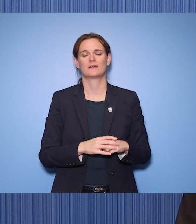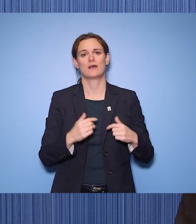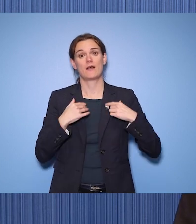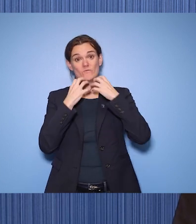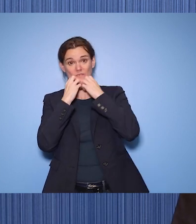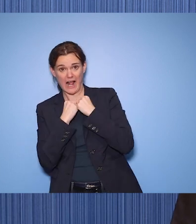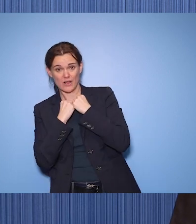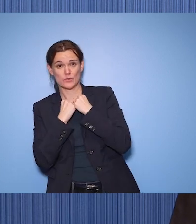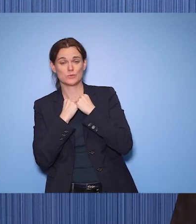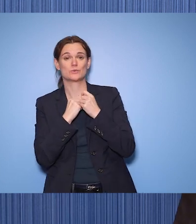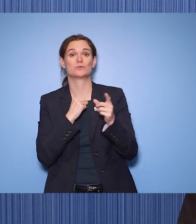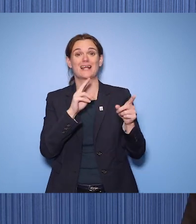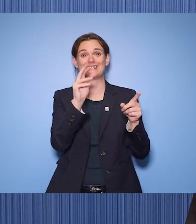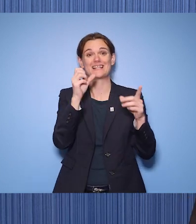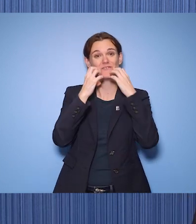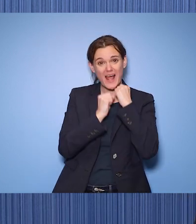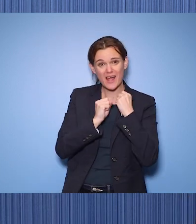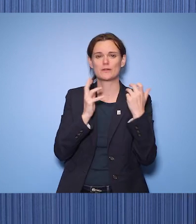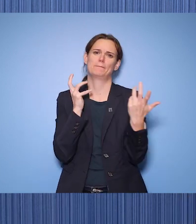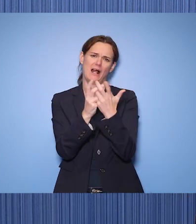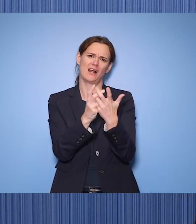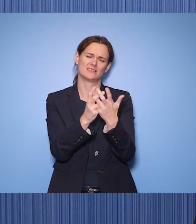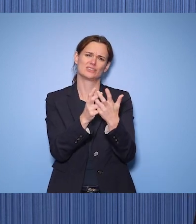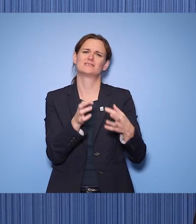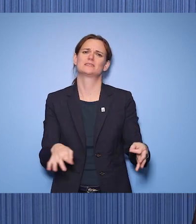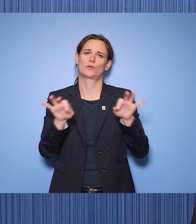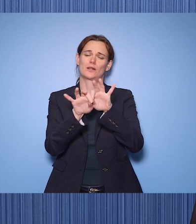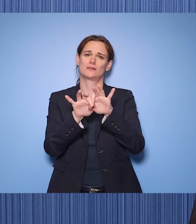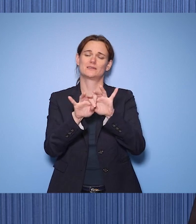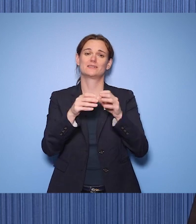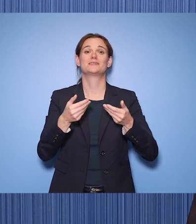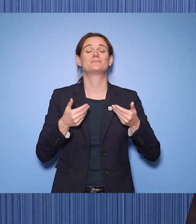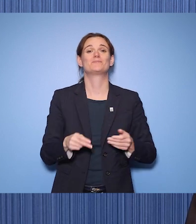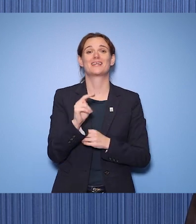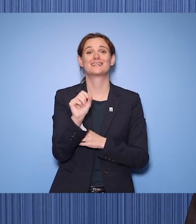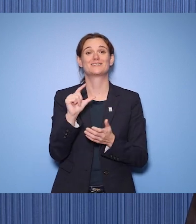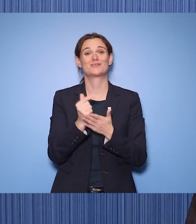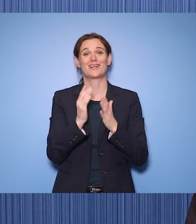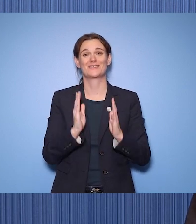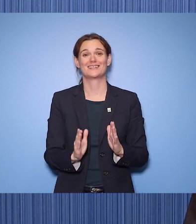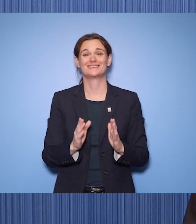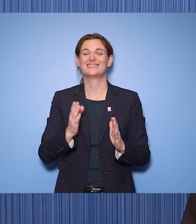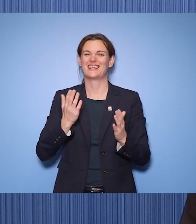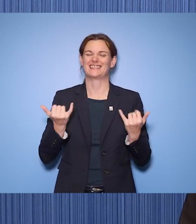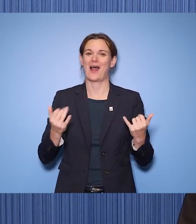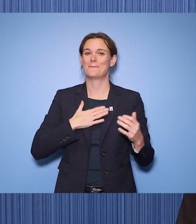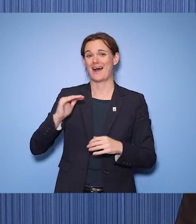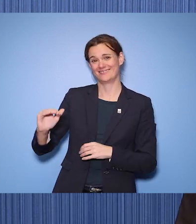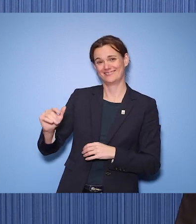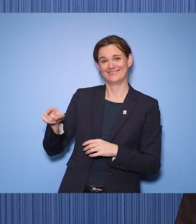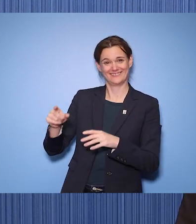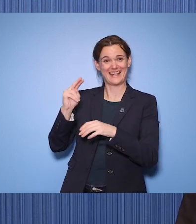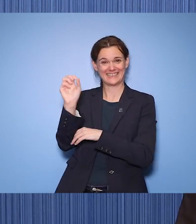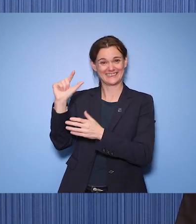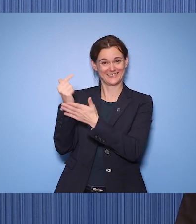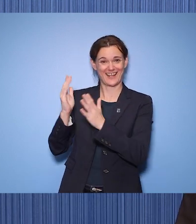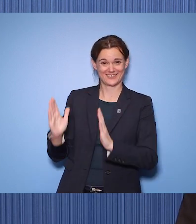as my organization. As an NSCC alumni and the parent of an NSCC alumni, I know firsthand